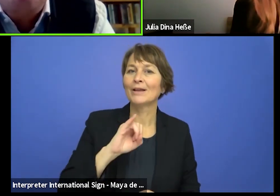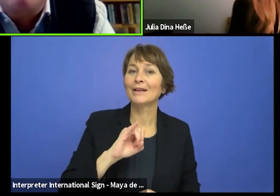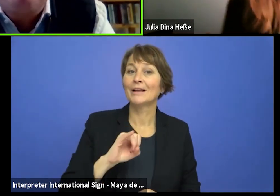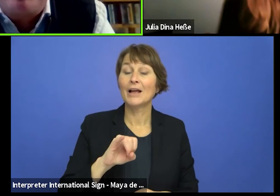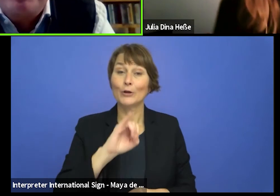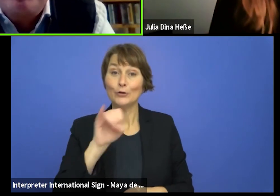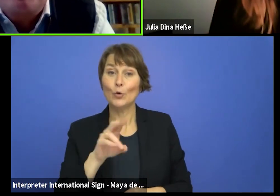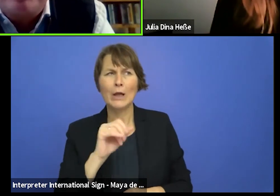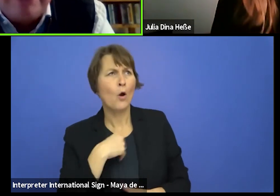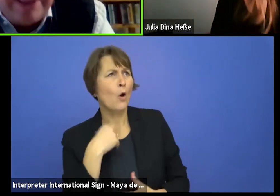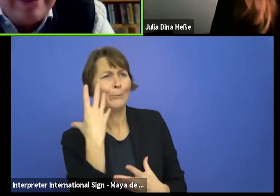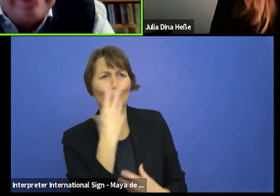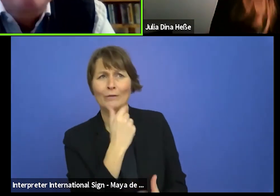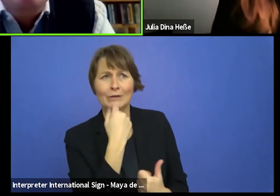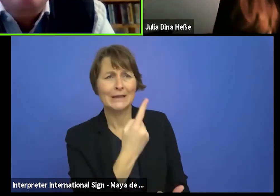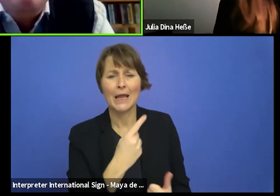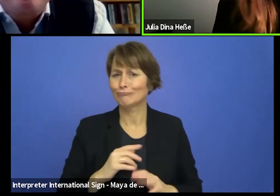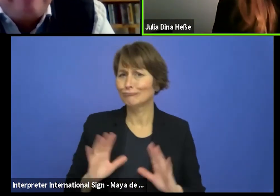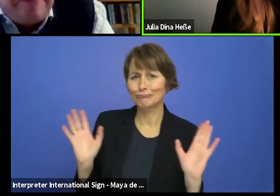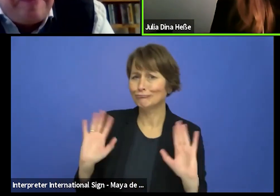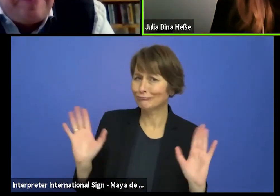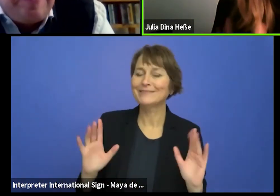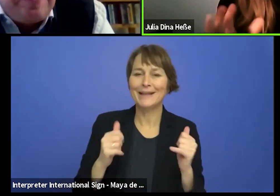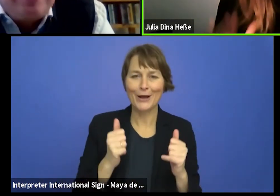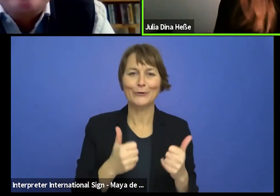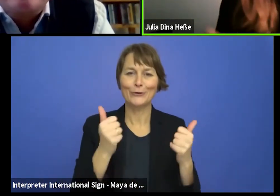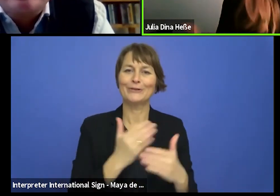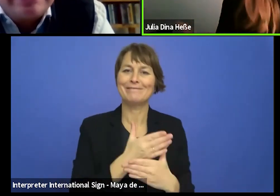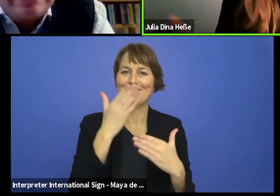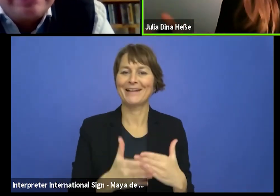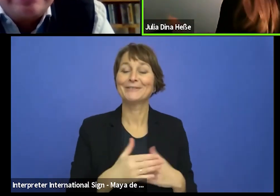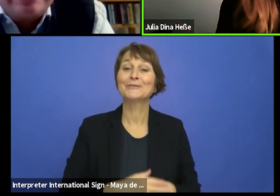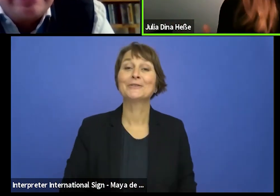being finding a good end. And now we go to the breakout rooms and I'm sorry we couldn't